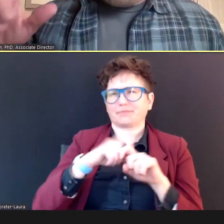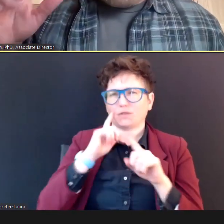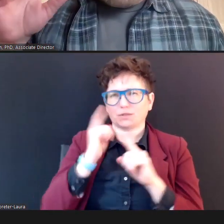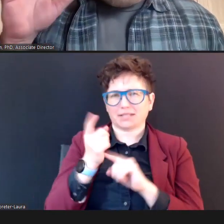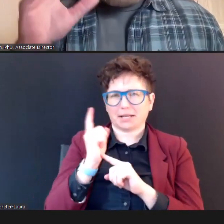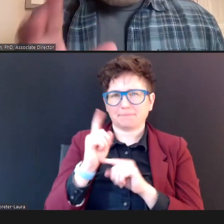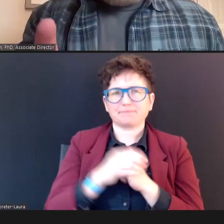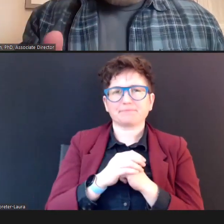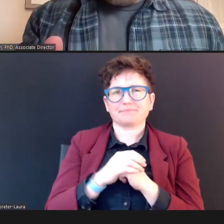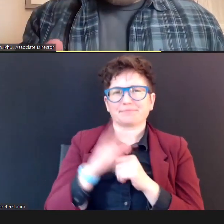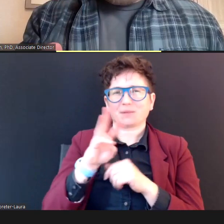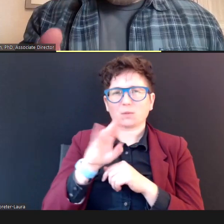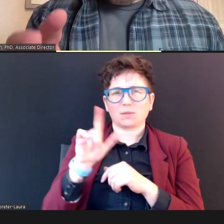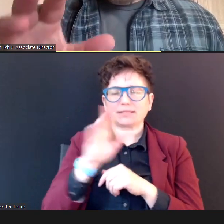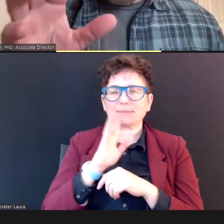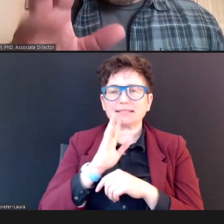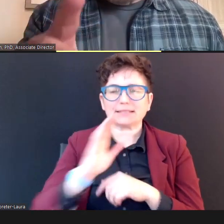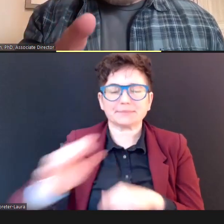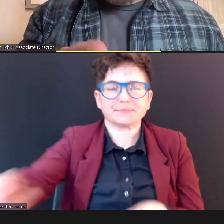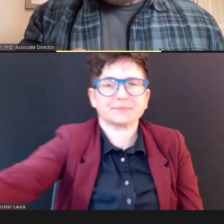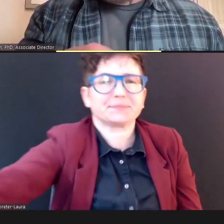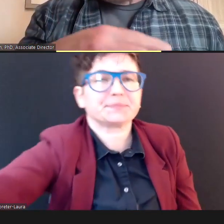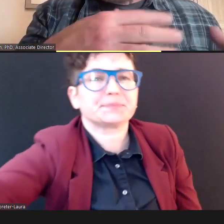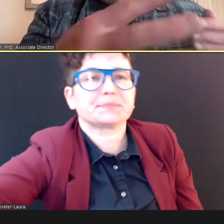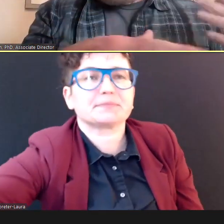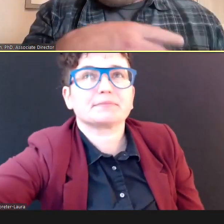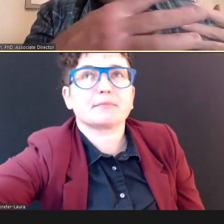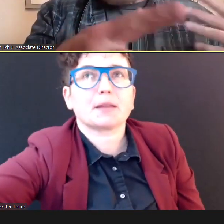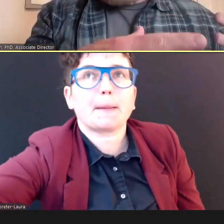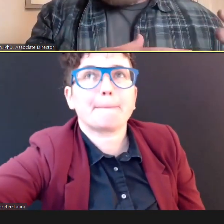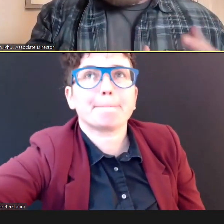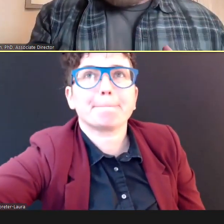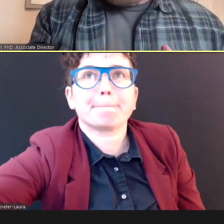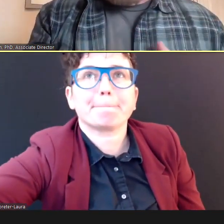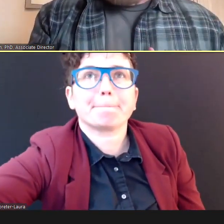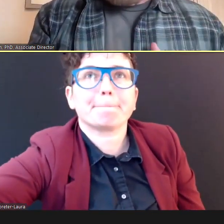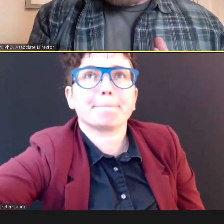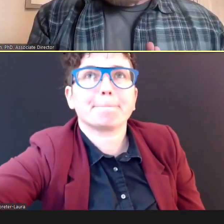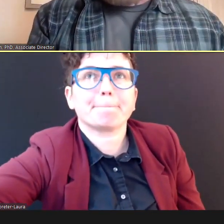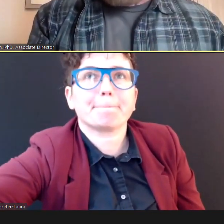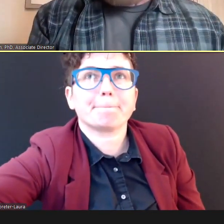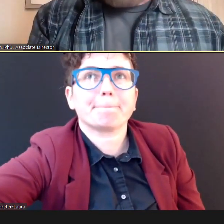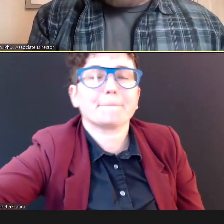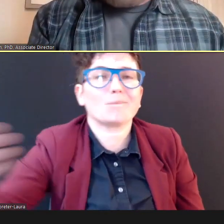second we've got several questions that